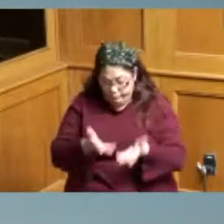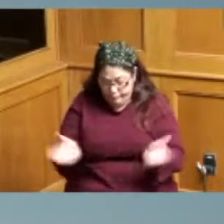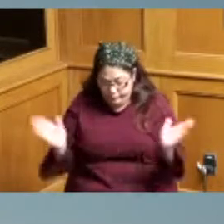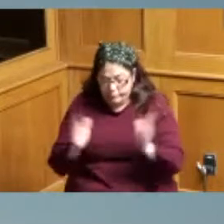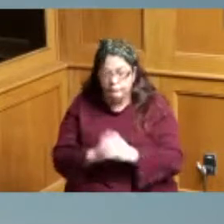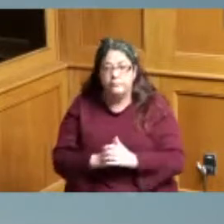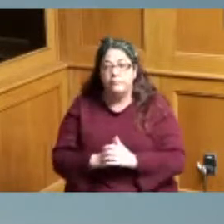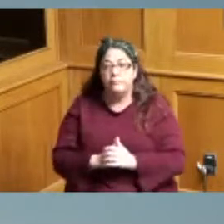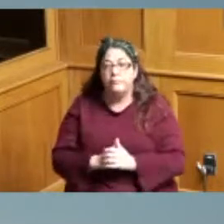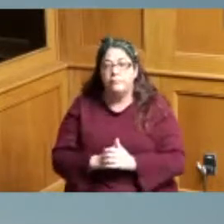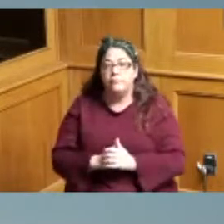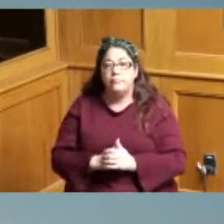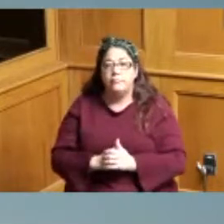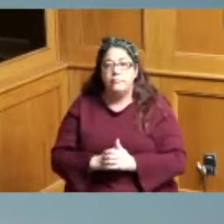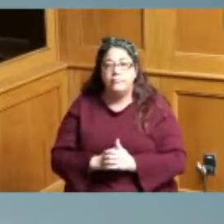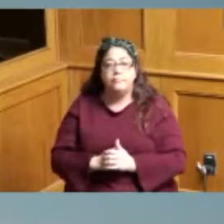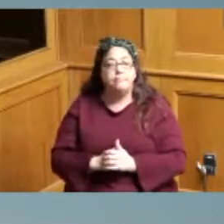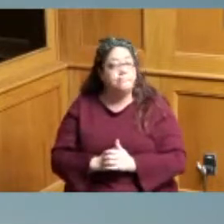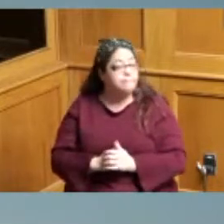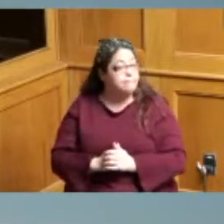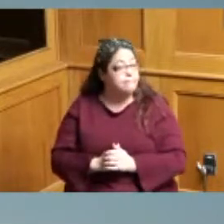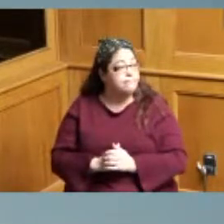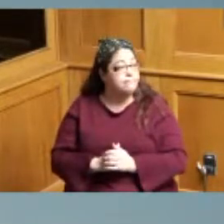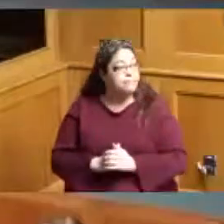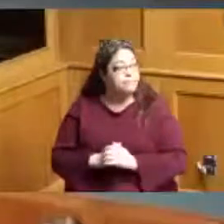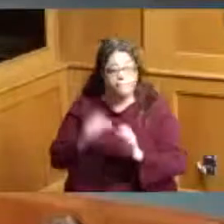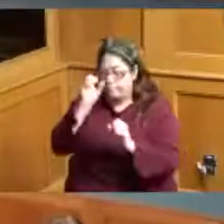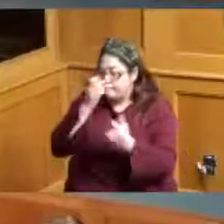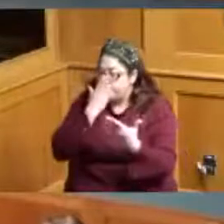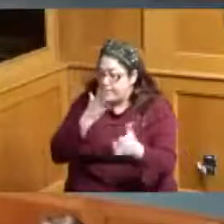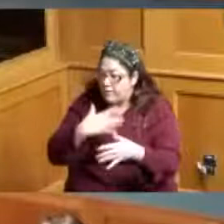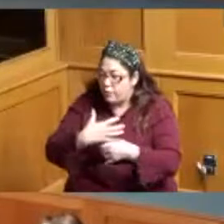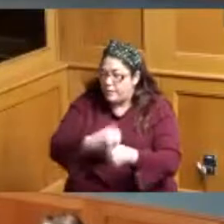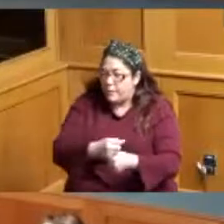or go into further detail on any items thank you for that summary of Vice President news